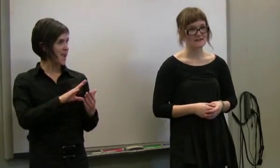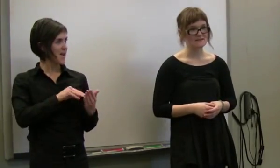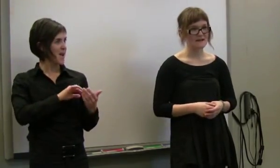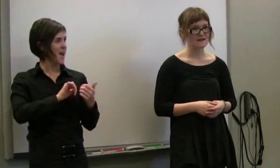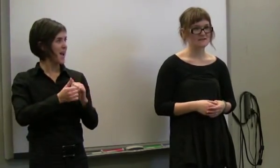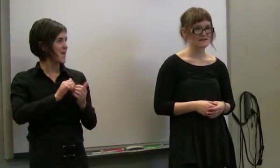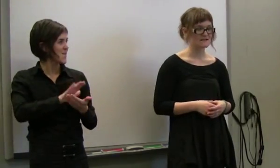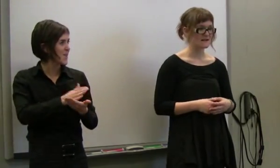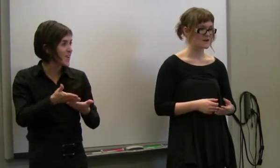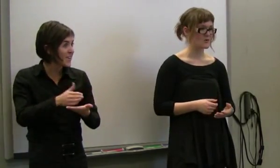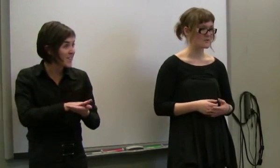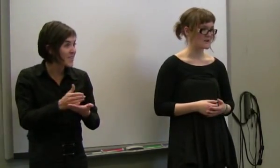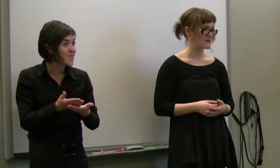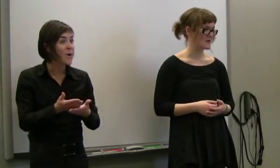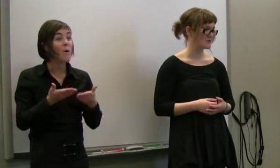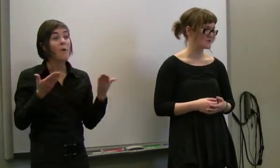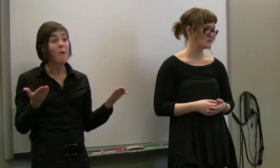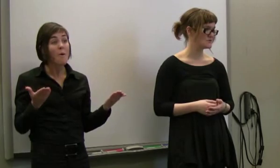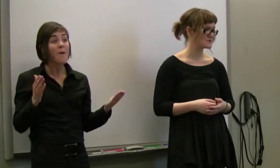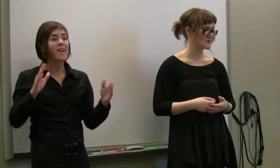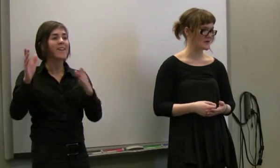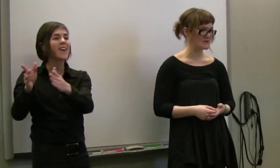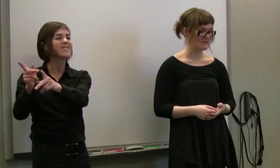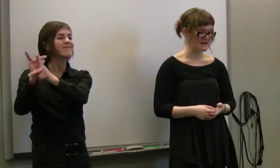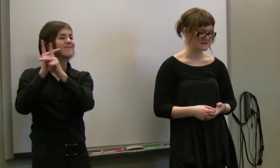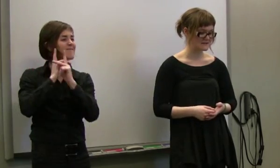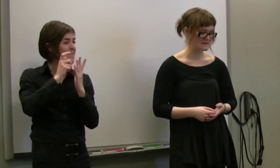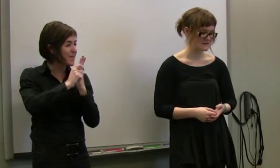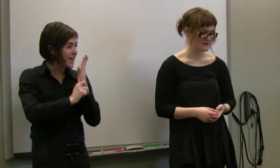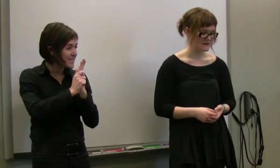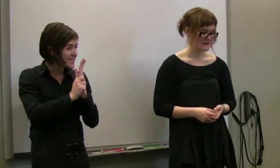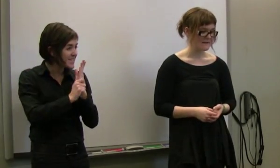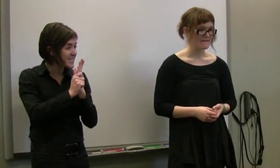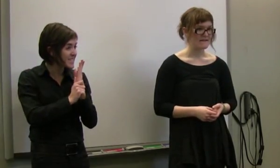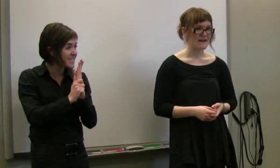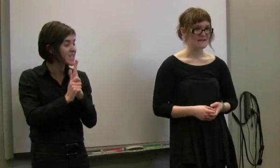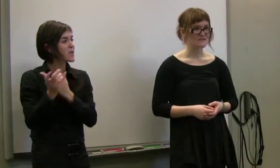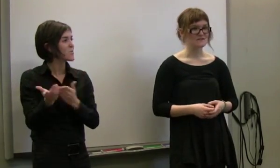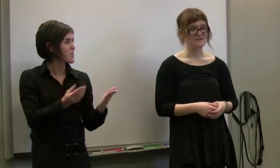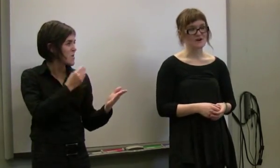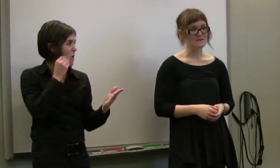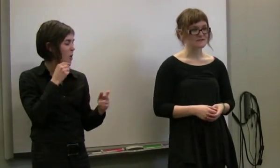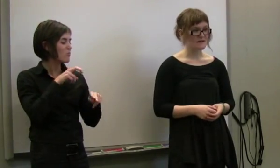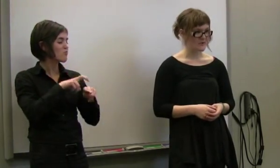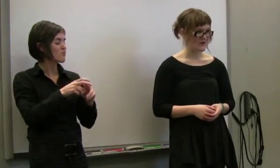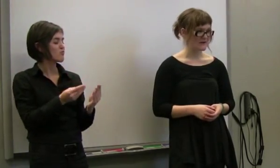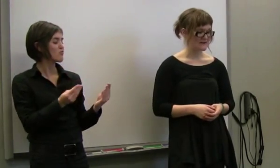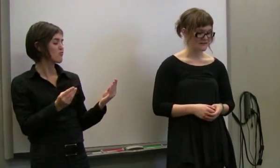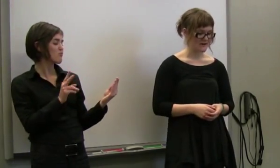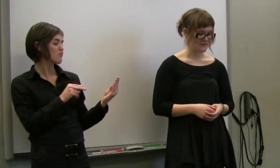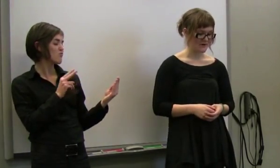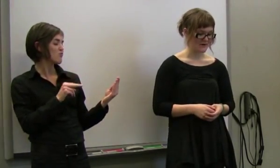Or you can take out a magazine and take it home and read about